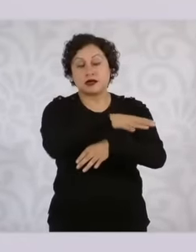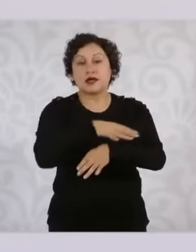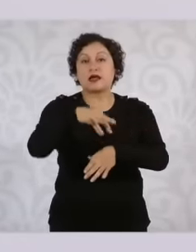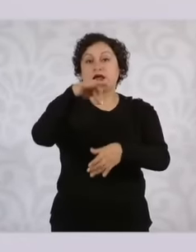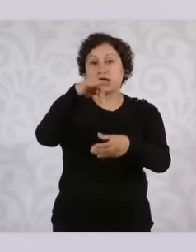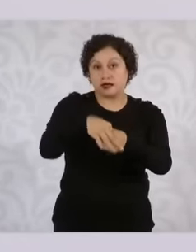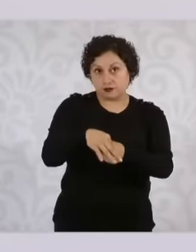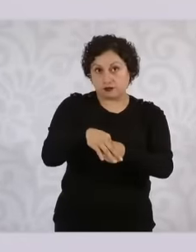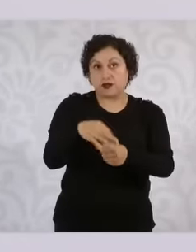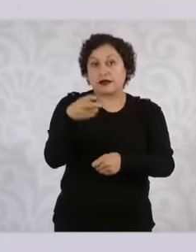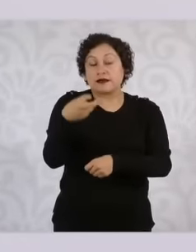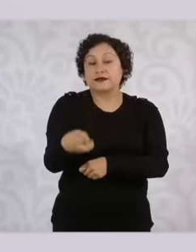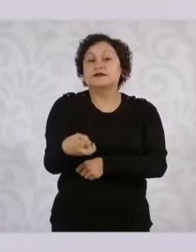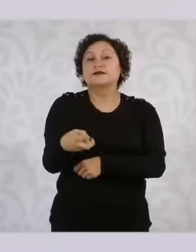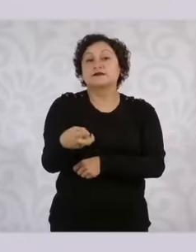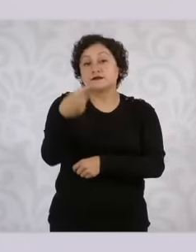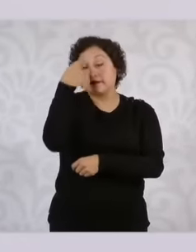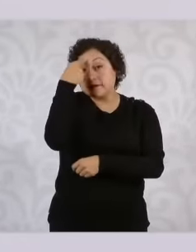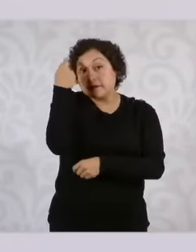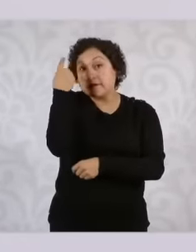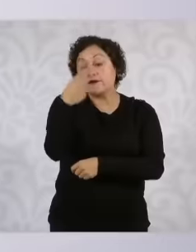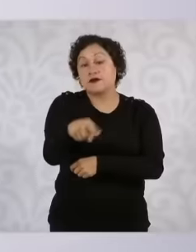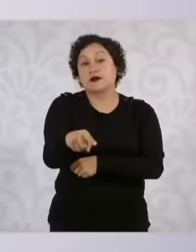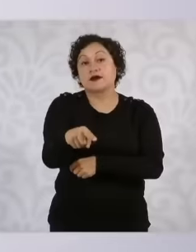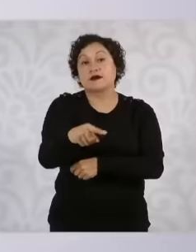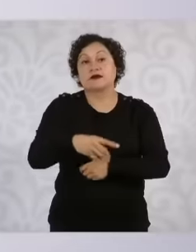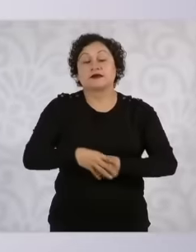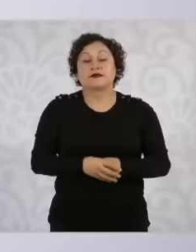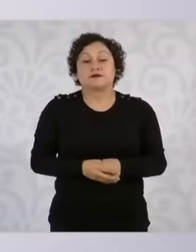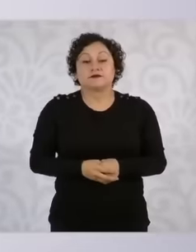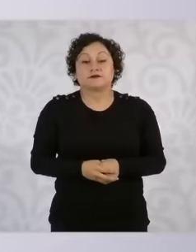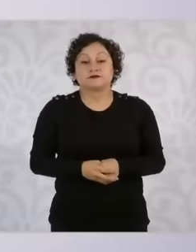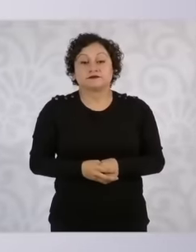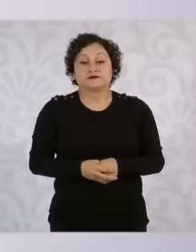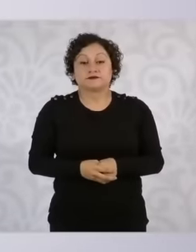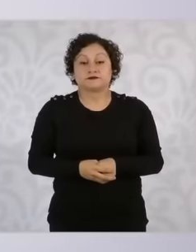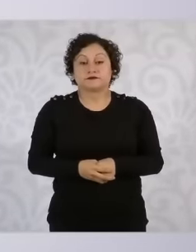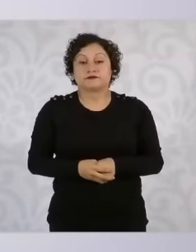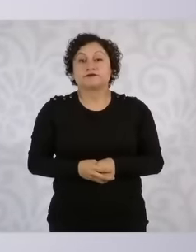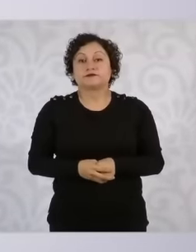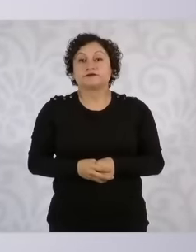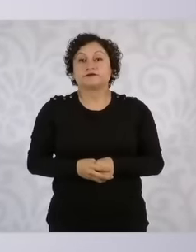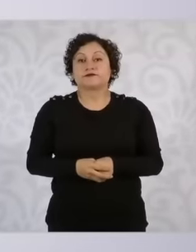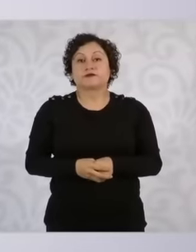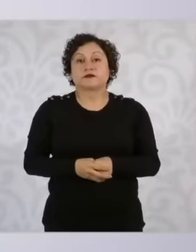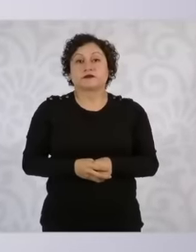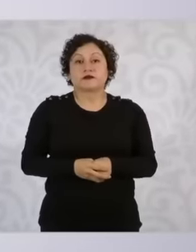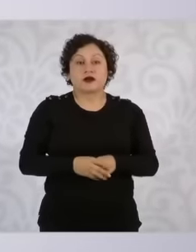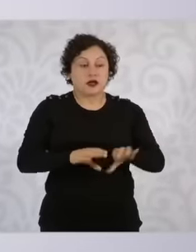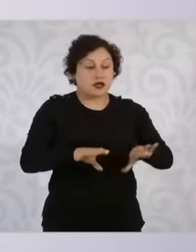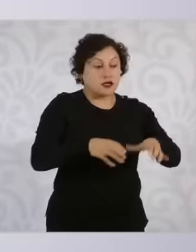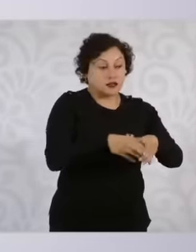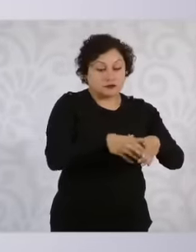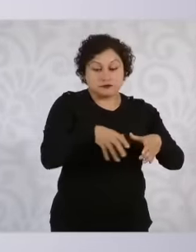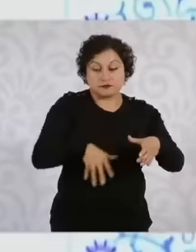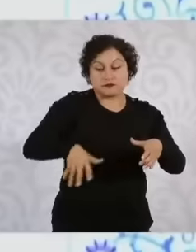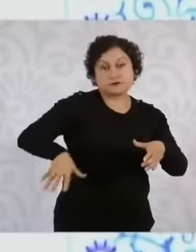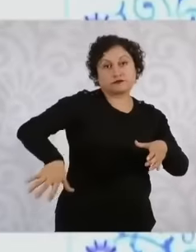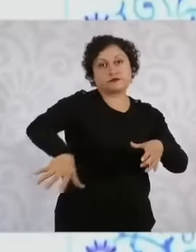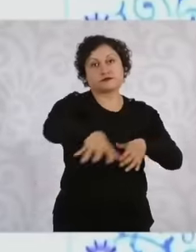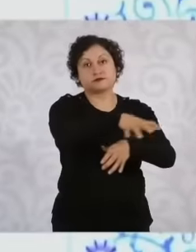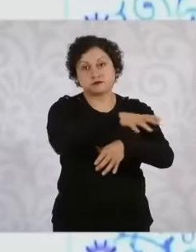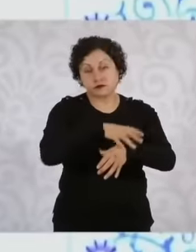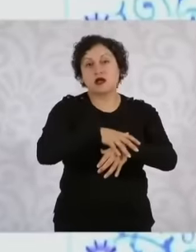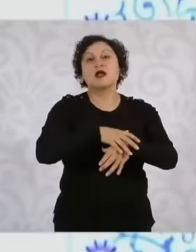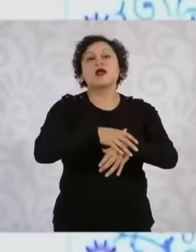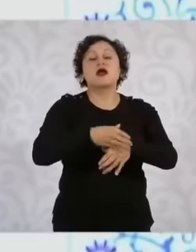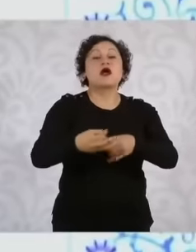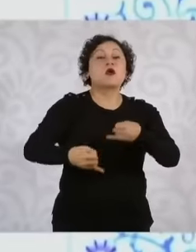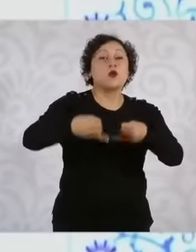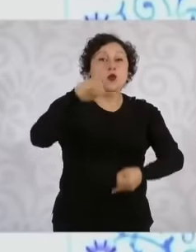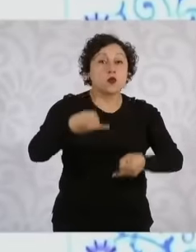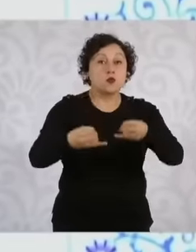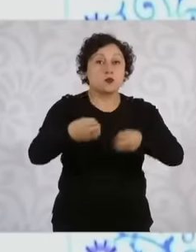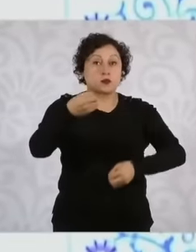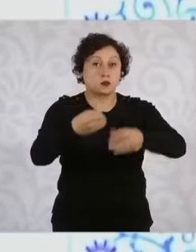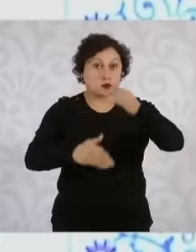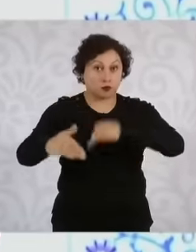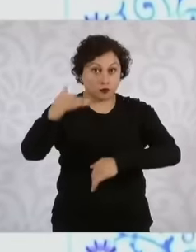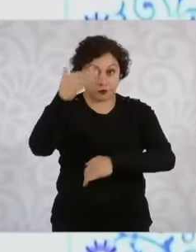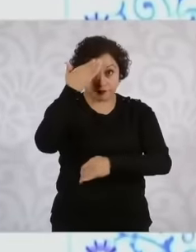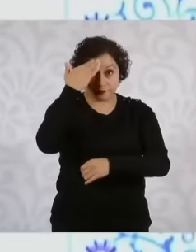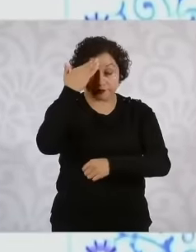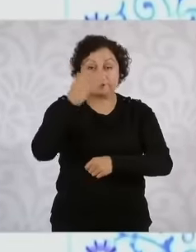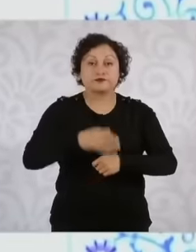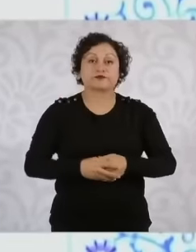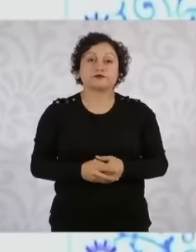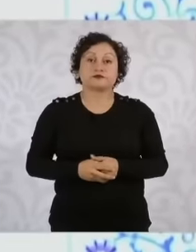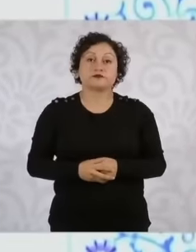50% of those who are already by judicial circuits of magistrates and judges in The case of the